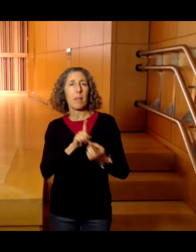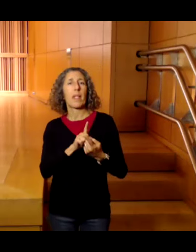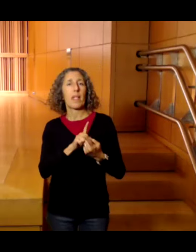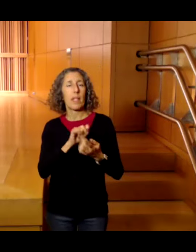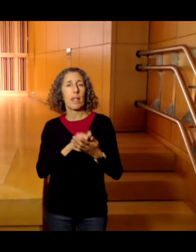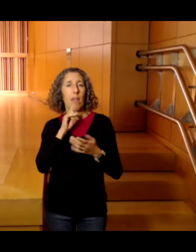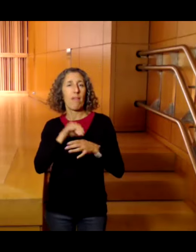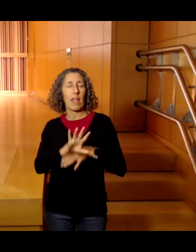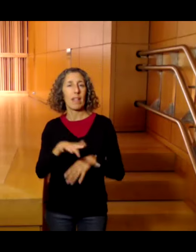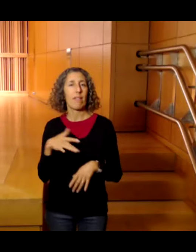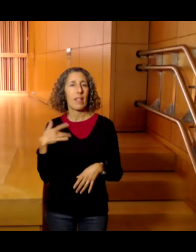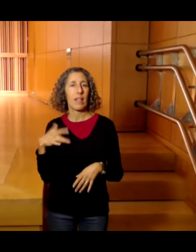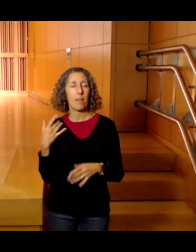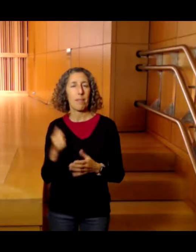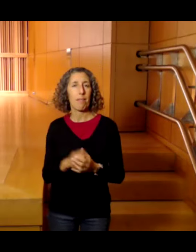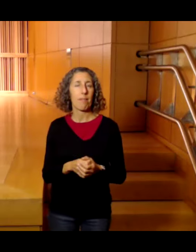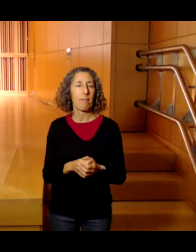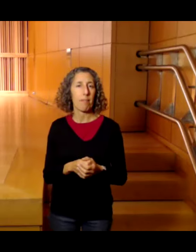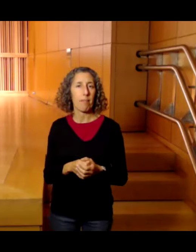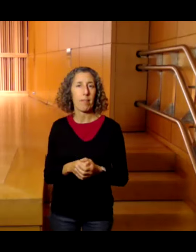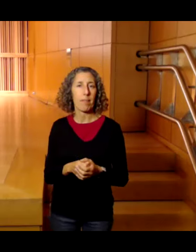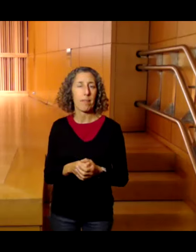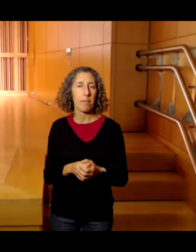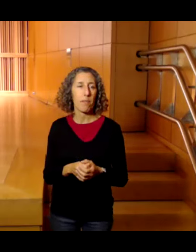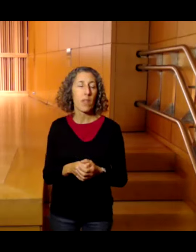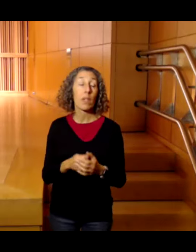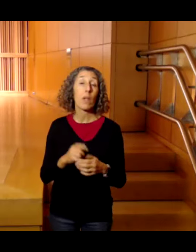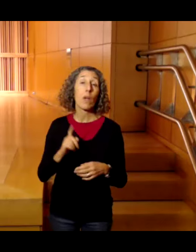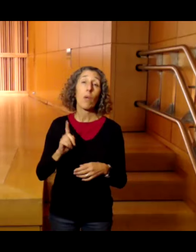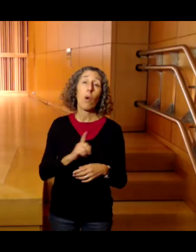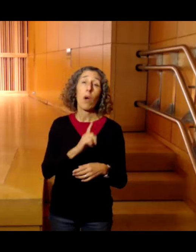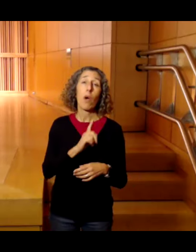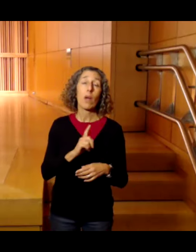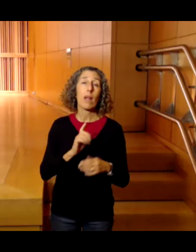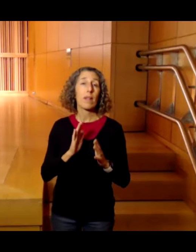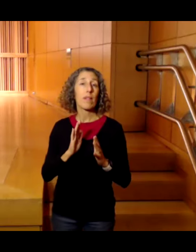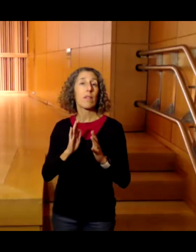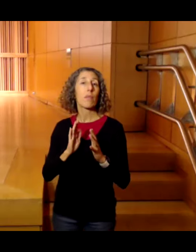as the pair walked through gray-ossed streets. James took pleasure in Billy's arm draped around his shoulders.